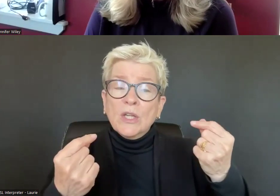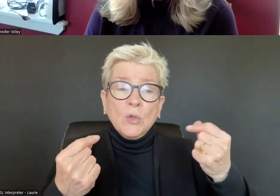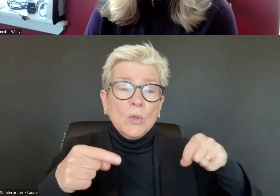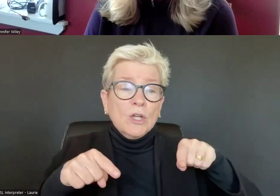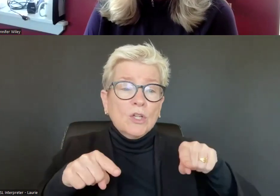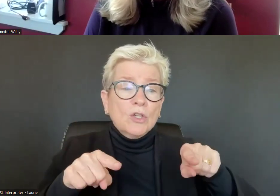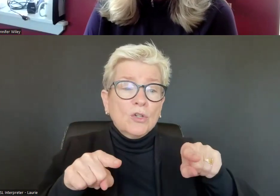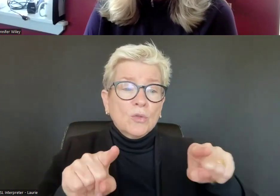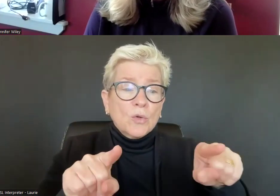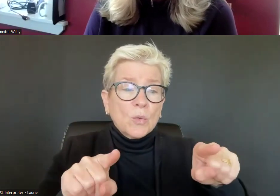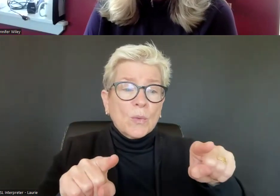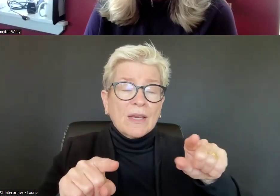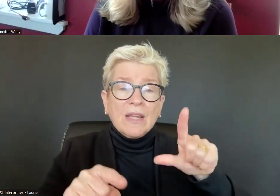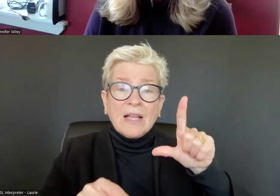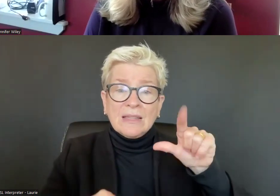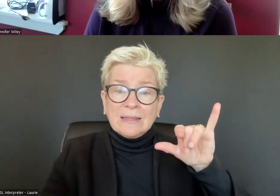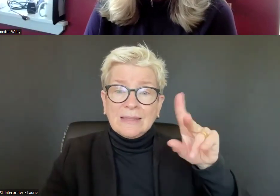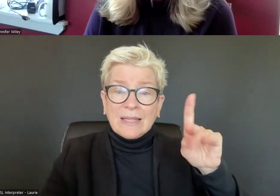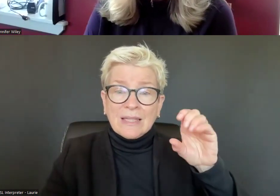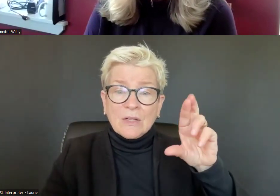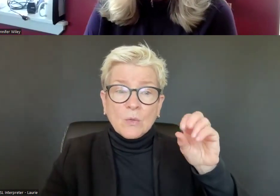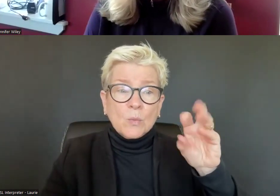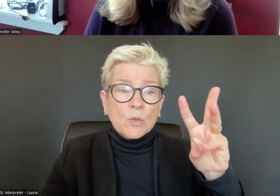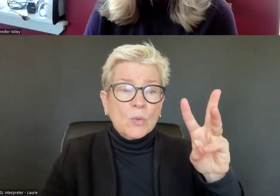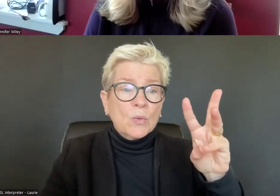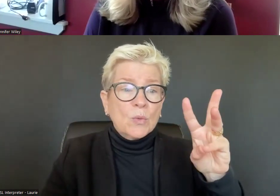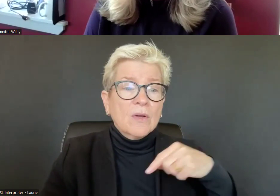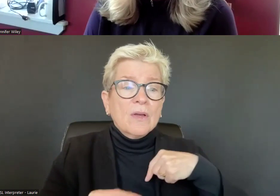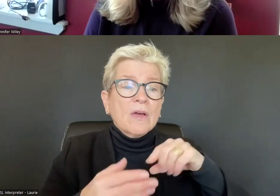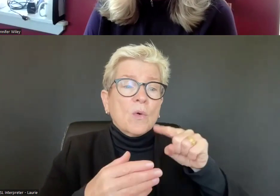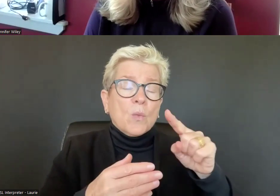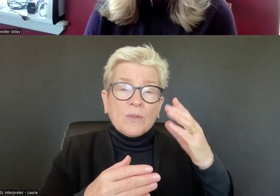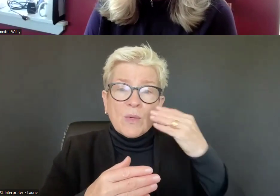link crew is there's different parts of the school where the students visit and we are